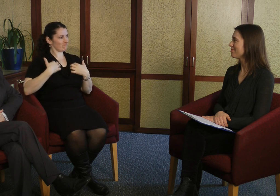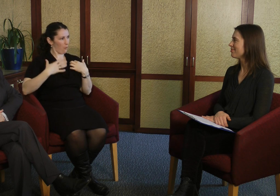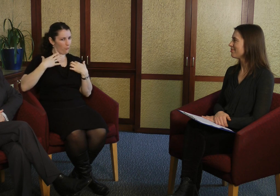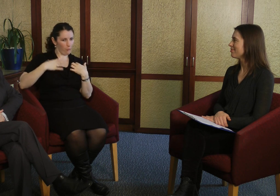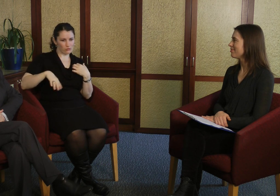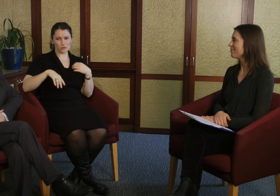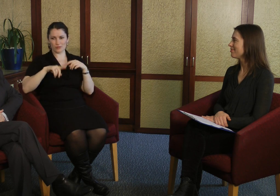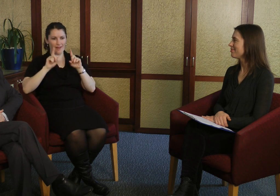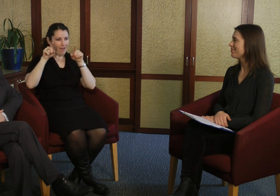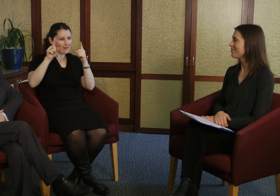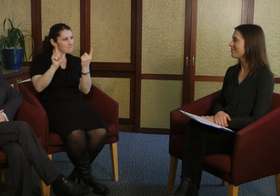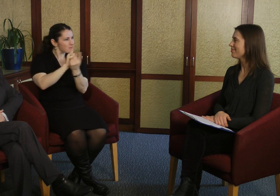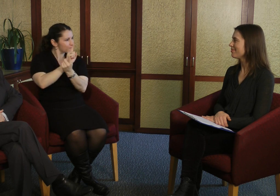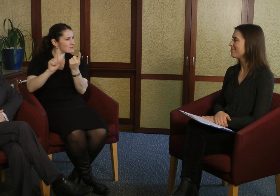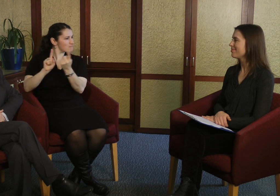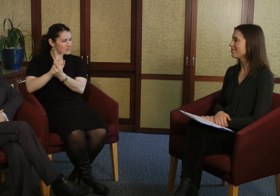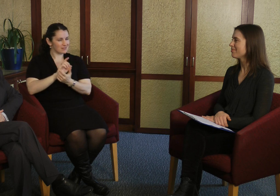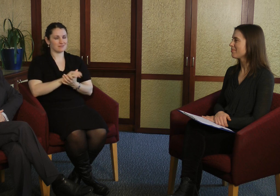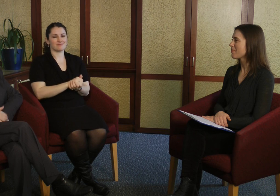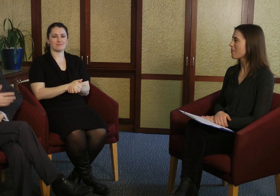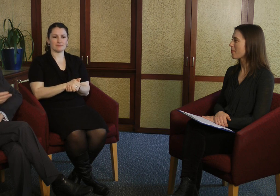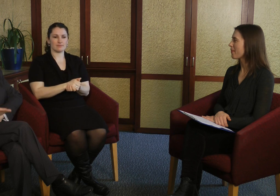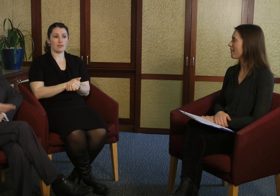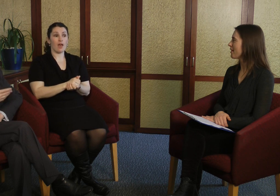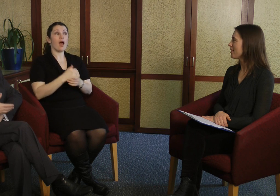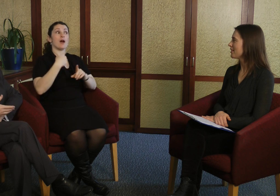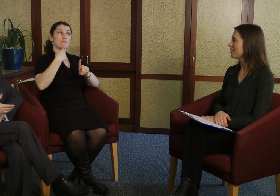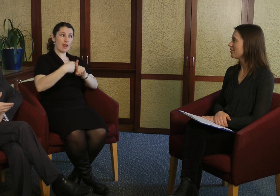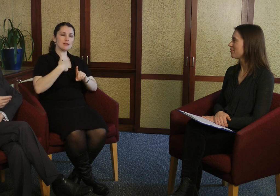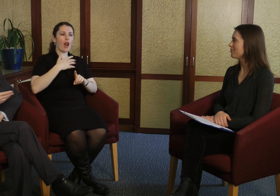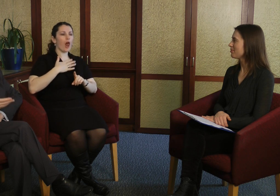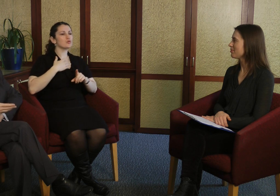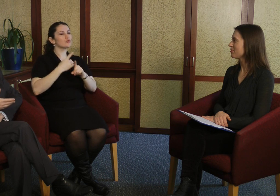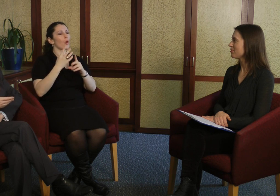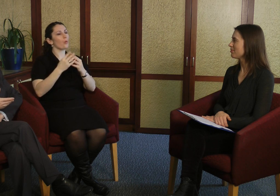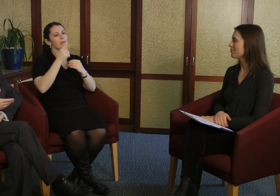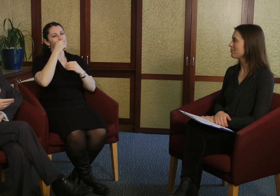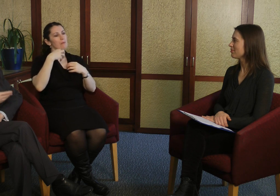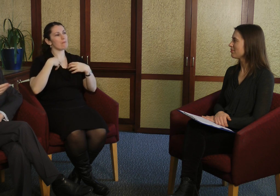want to talk to people who are not involved closely with Vicdeaf to see what their view